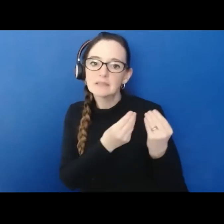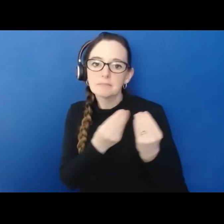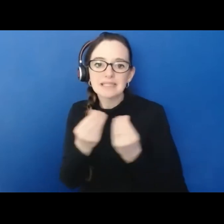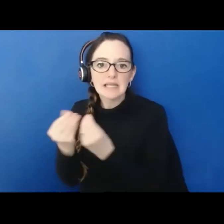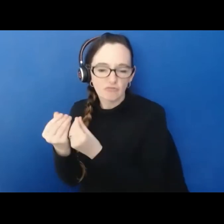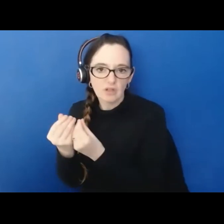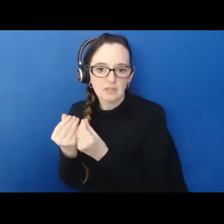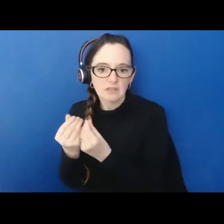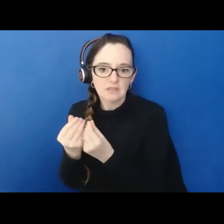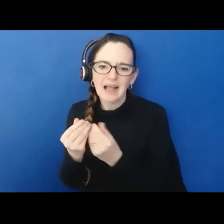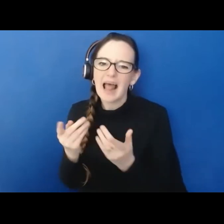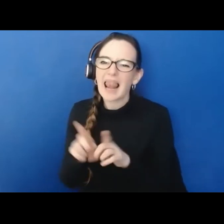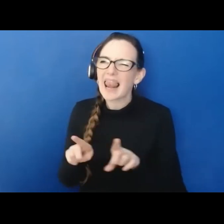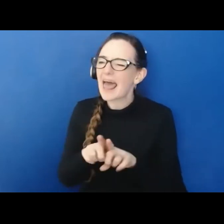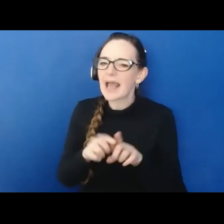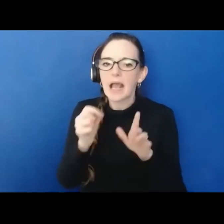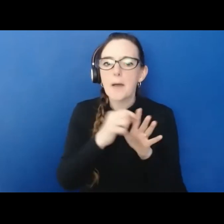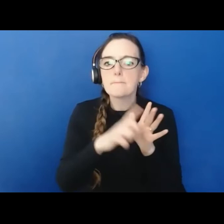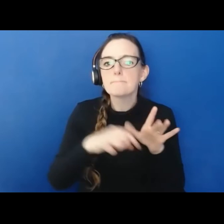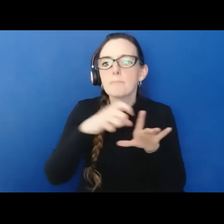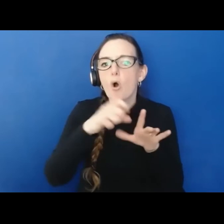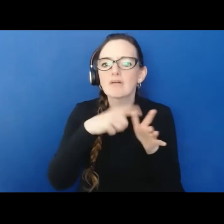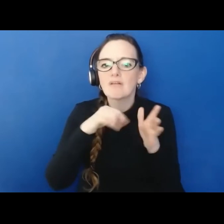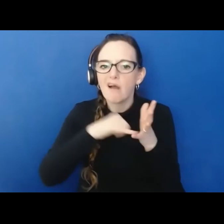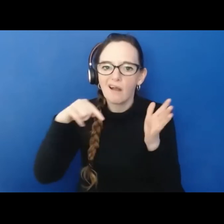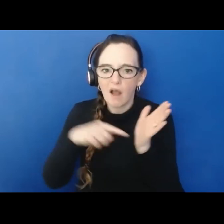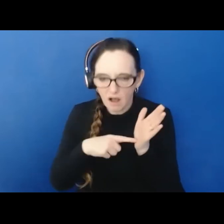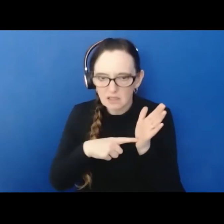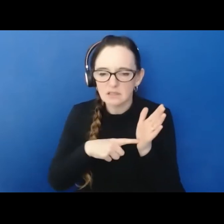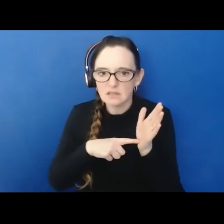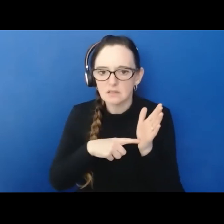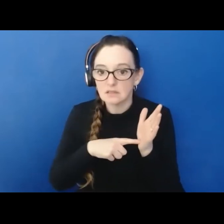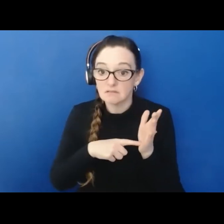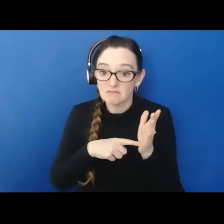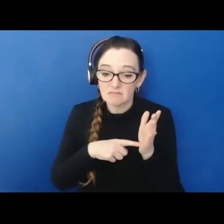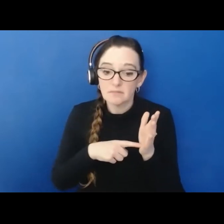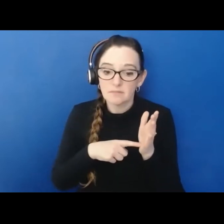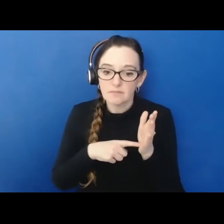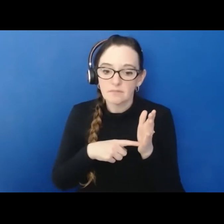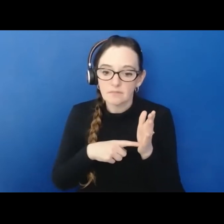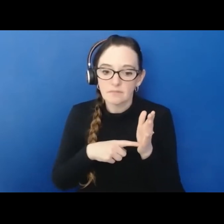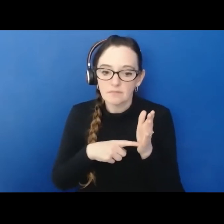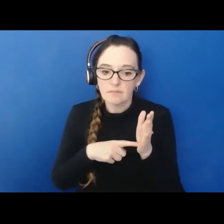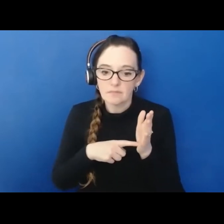podcasts, for example, then we invited them to start